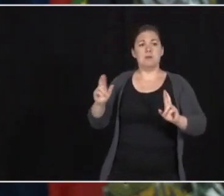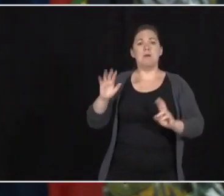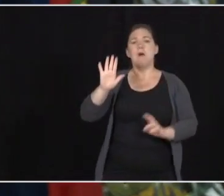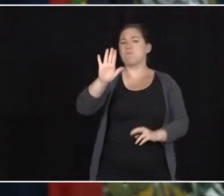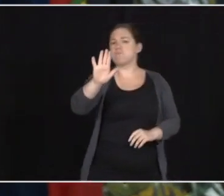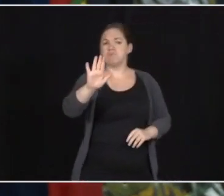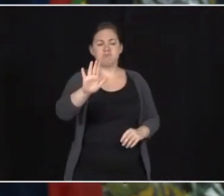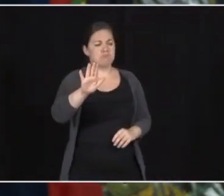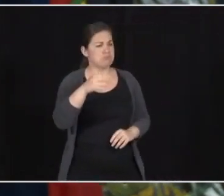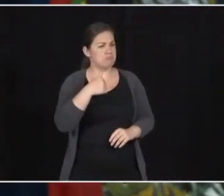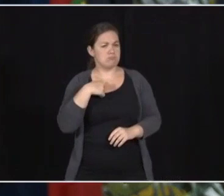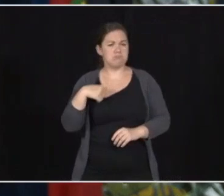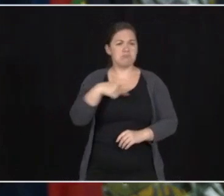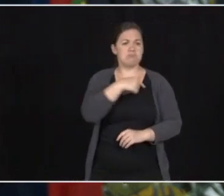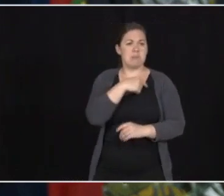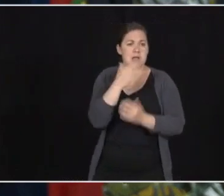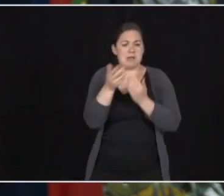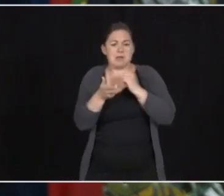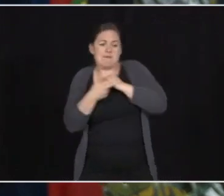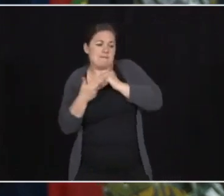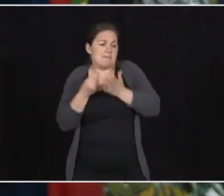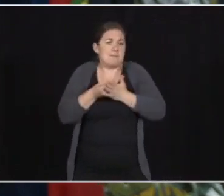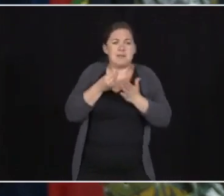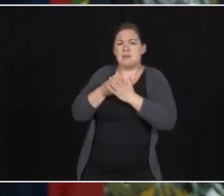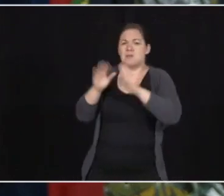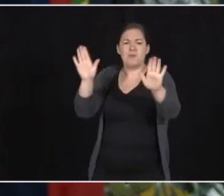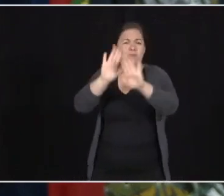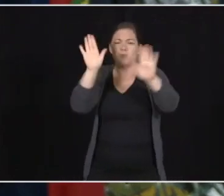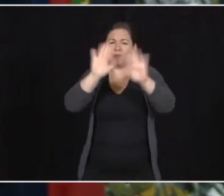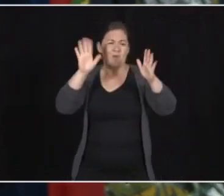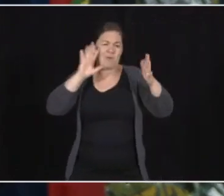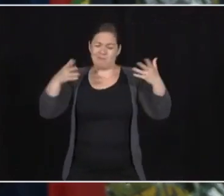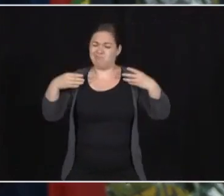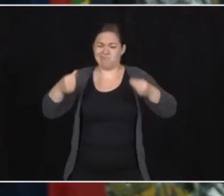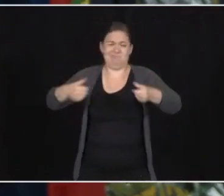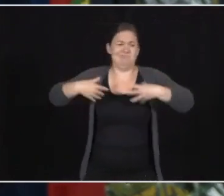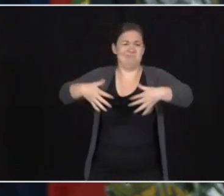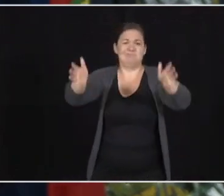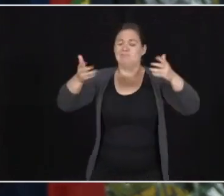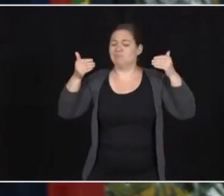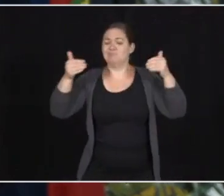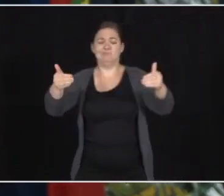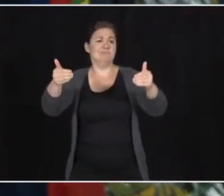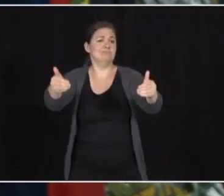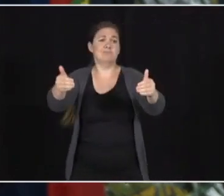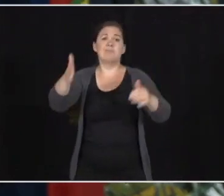no expense. We are stopping at nothing because the stakes are too high. We will do whatever it takes in our power